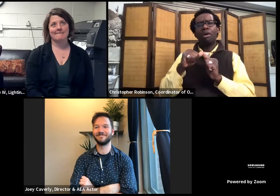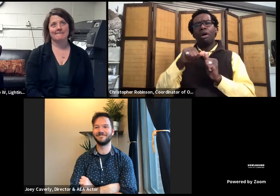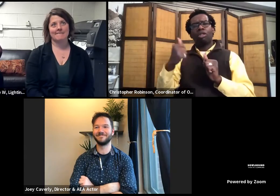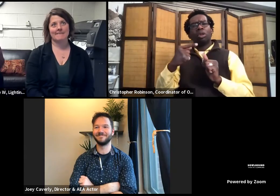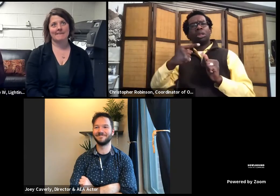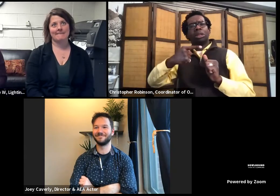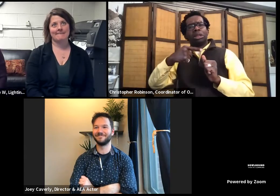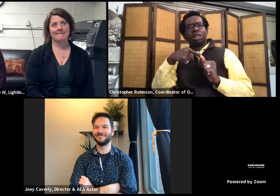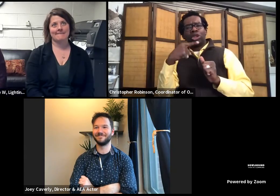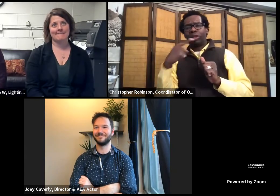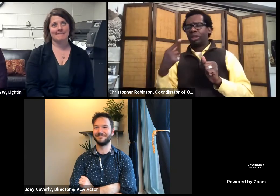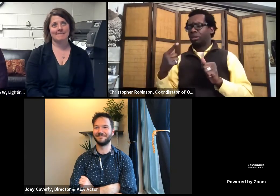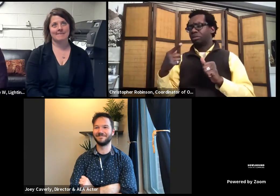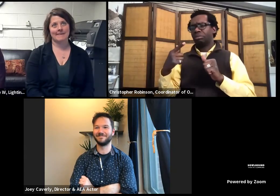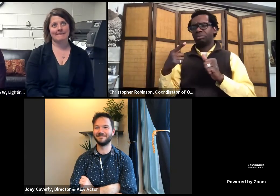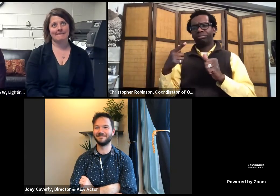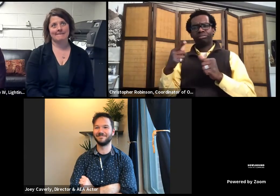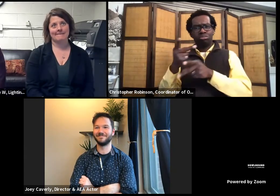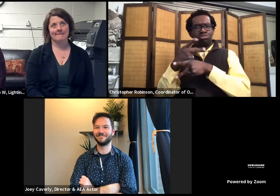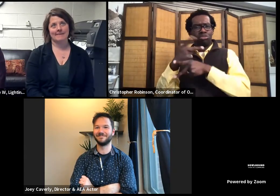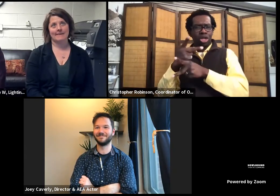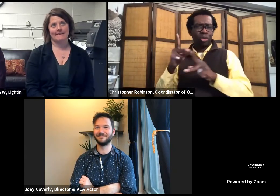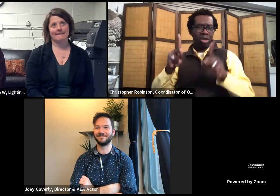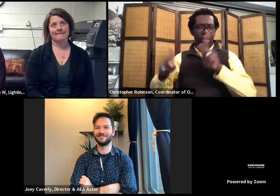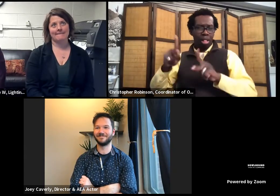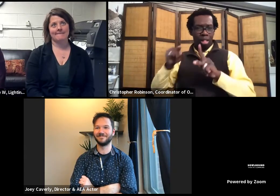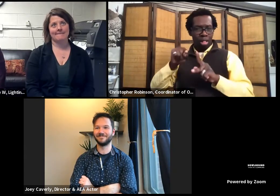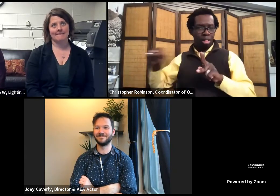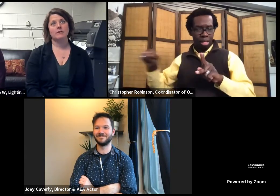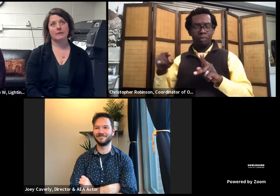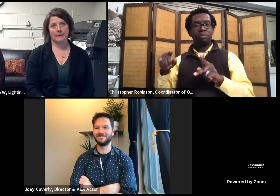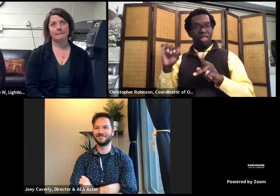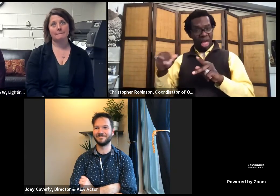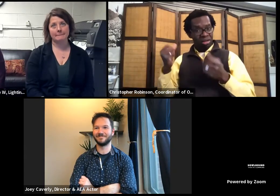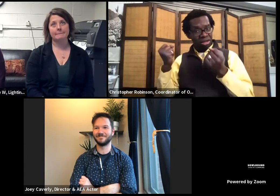working with other hearing members of the production group.